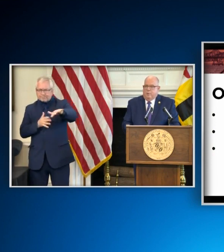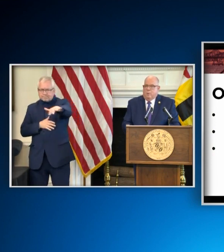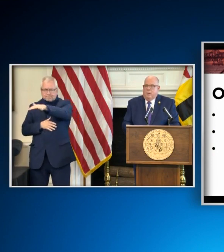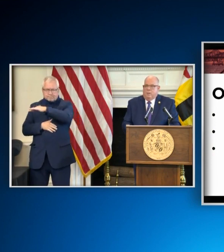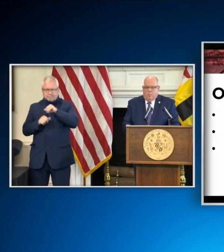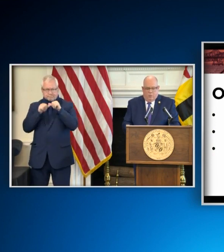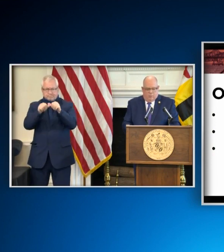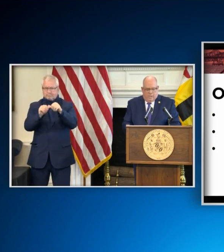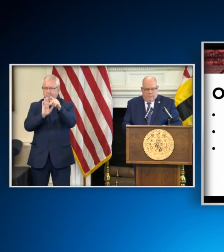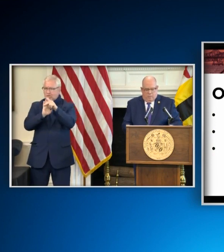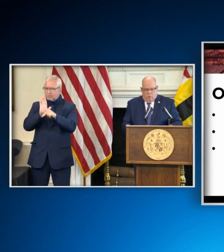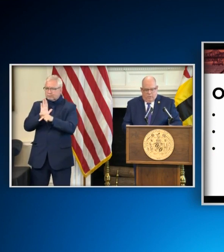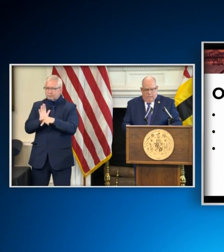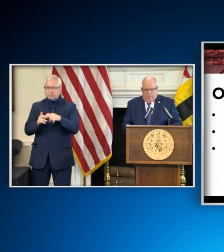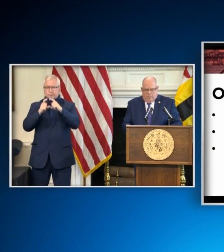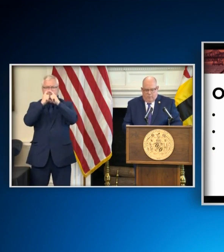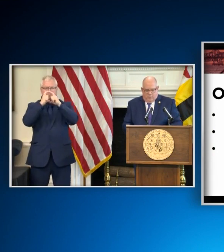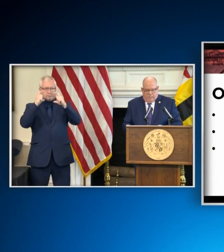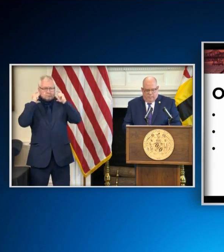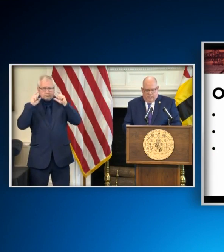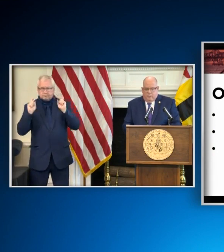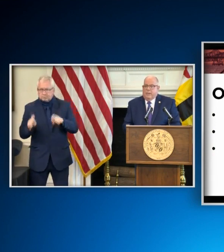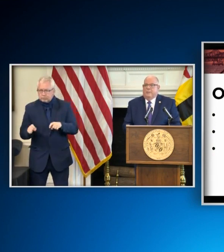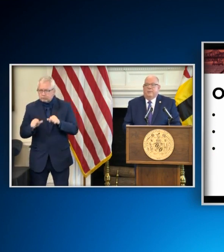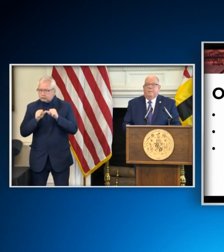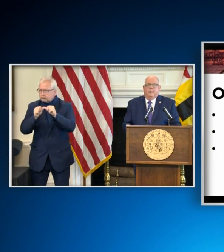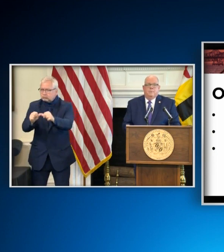PATIENTS WILL BE REQUIRED TO SIGN IN & OUT.